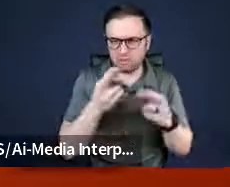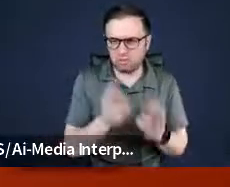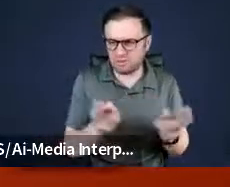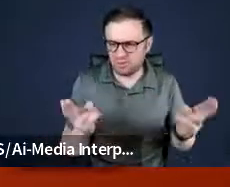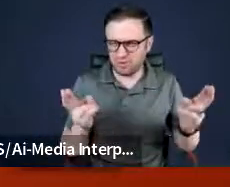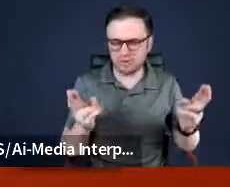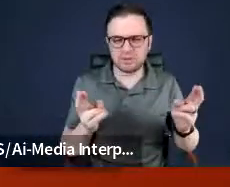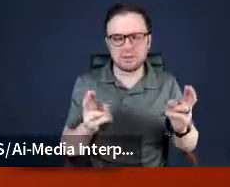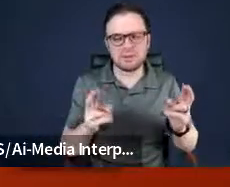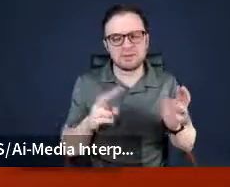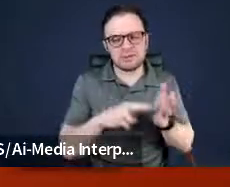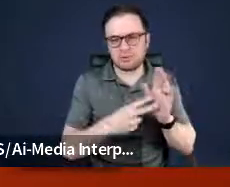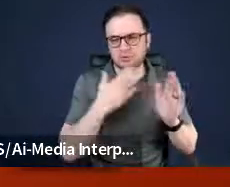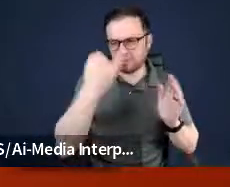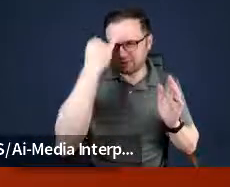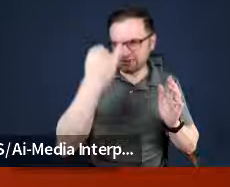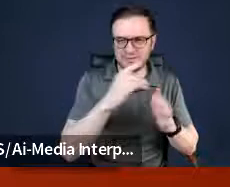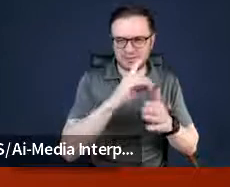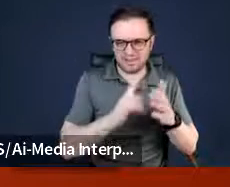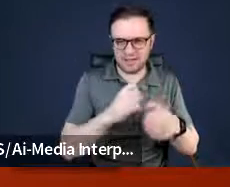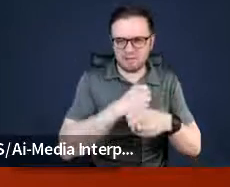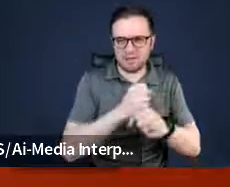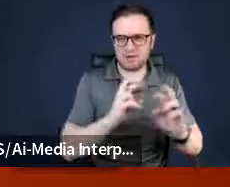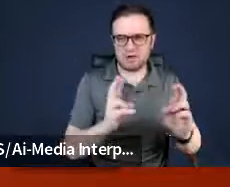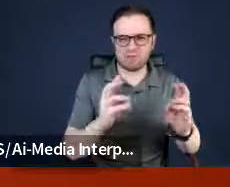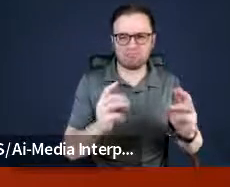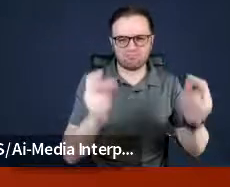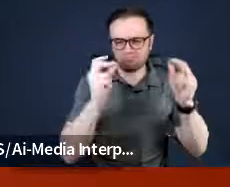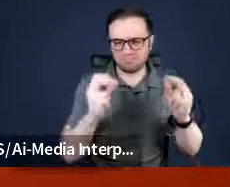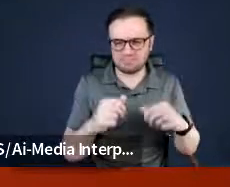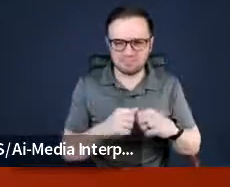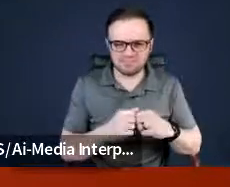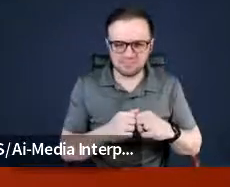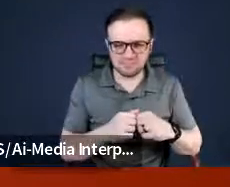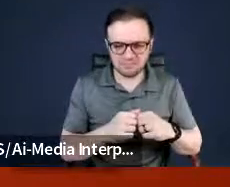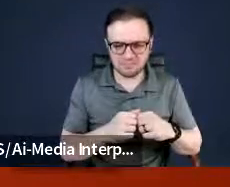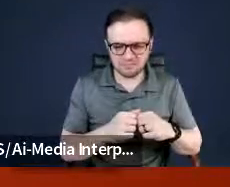than to build the product excessively from the start. So if you're thinking about being fiscally conservative